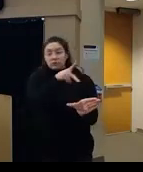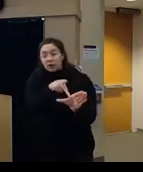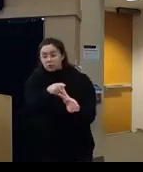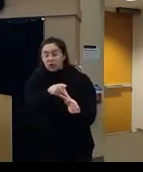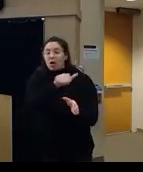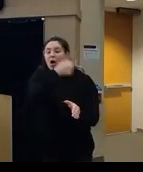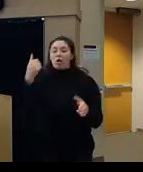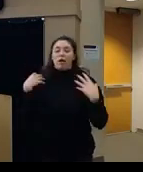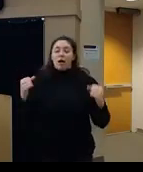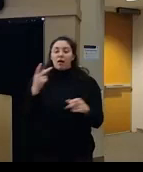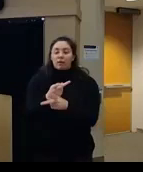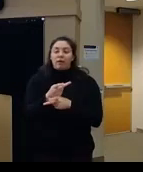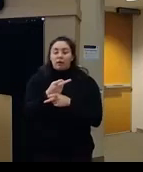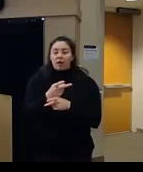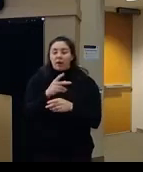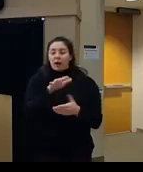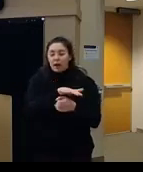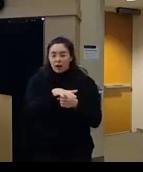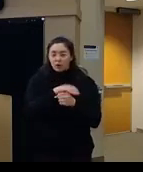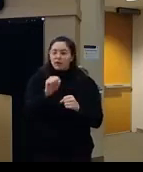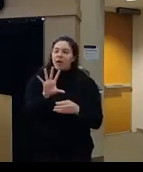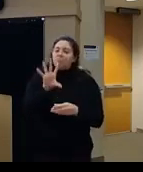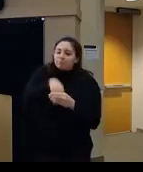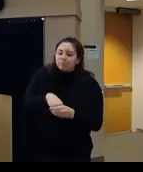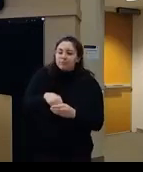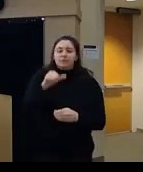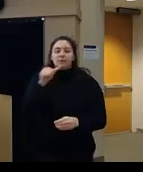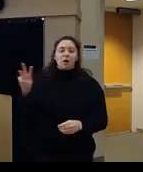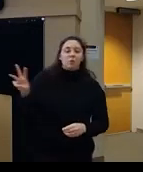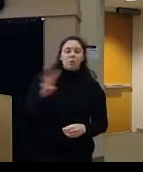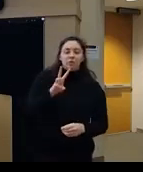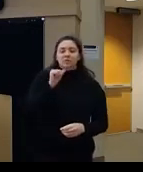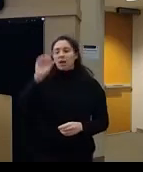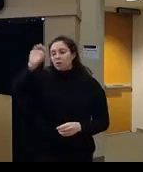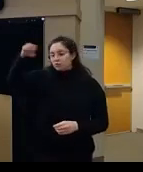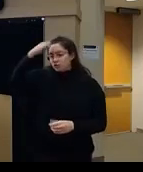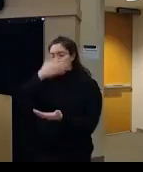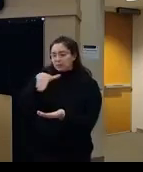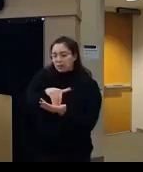Healthcare areas used to begin to incorporate non-western non eurocentric ideas about mental